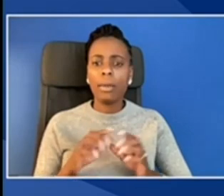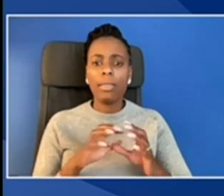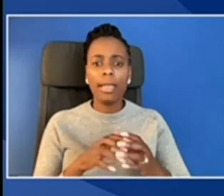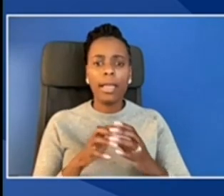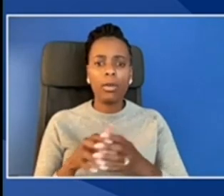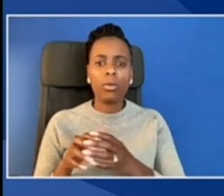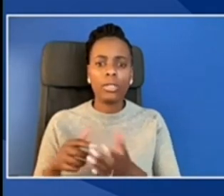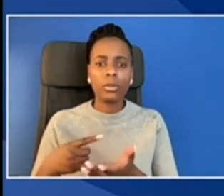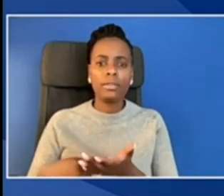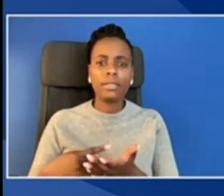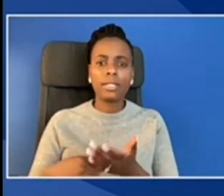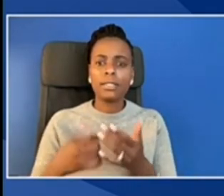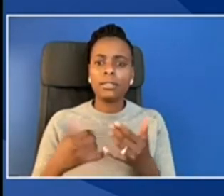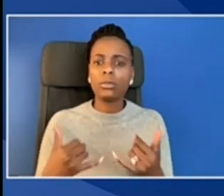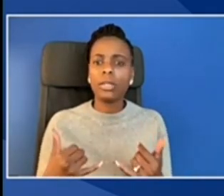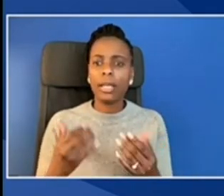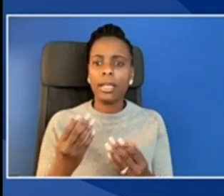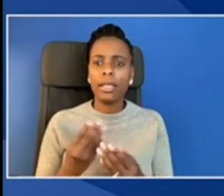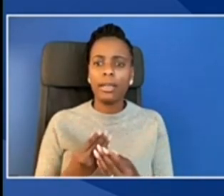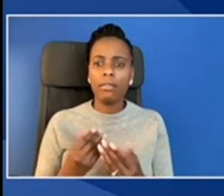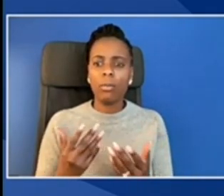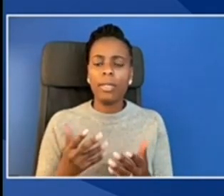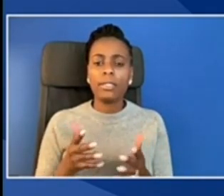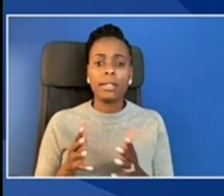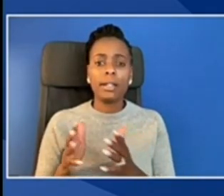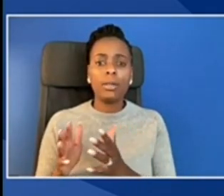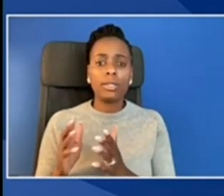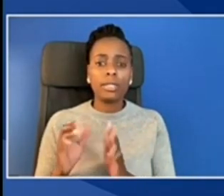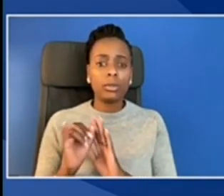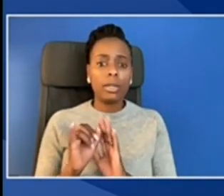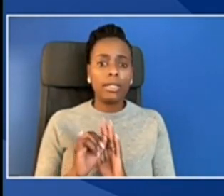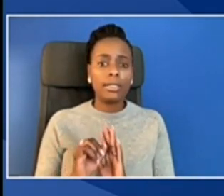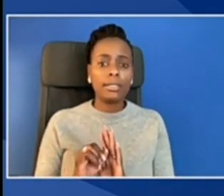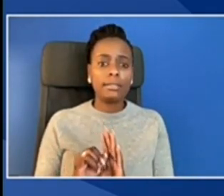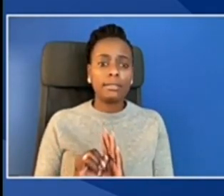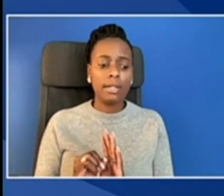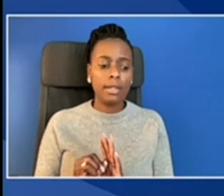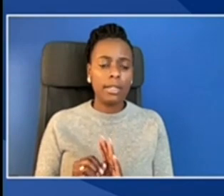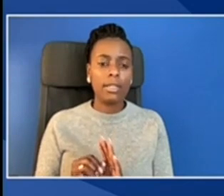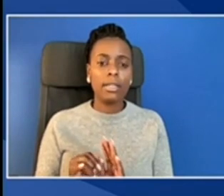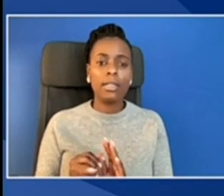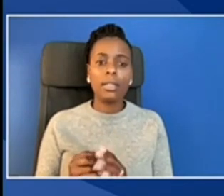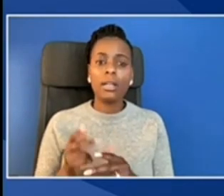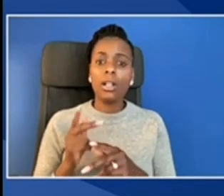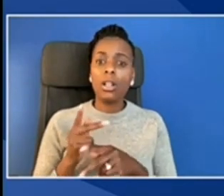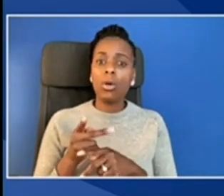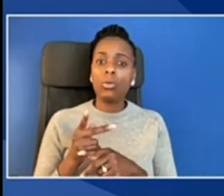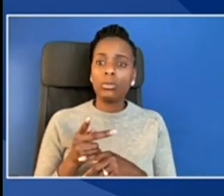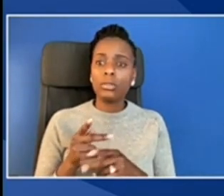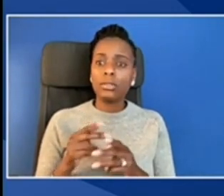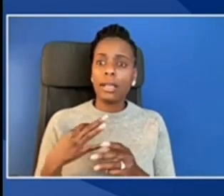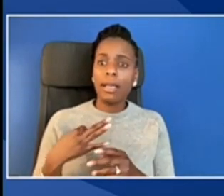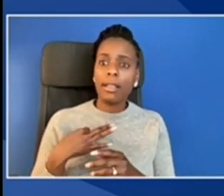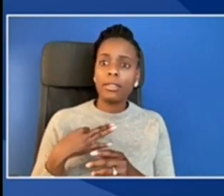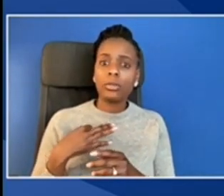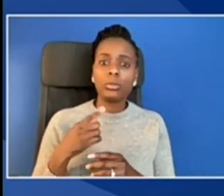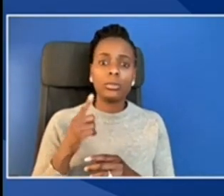information that may allow us to identify loans that would be eligible for some